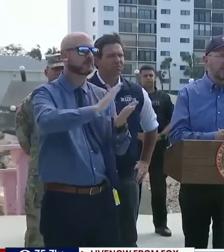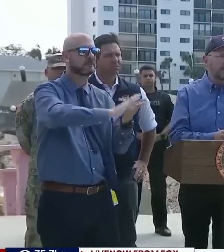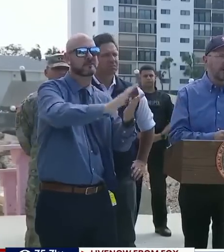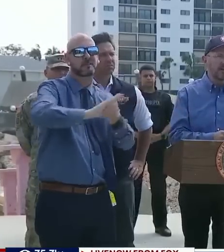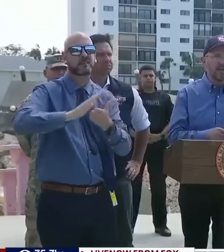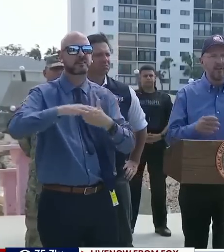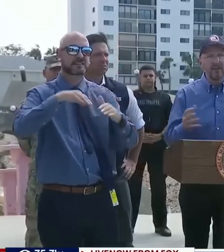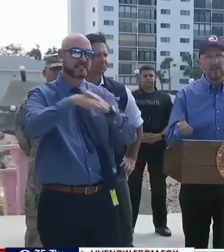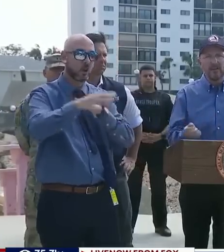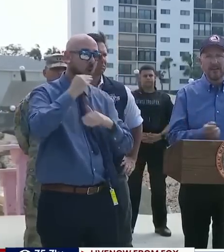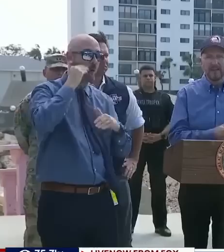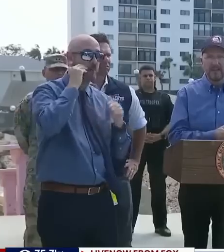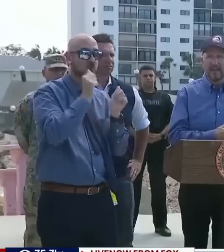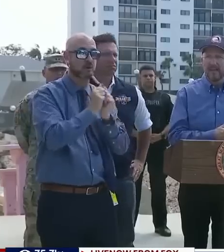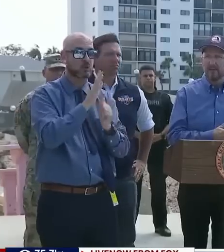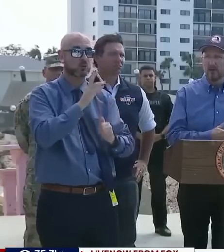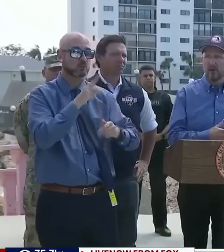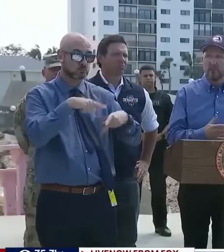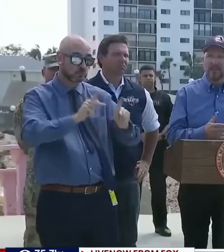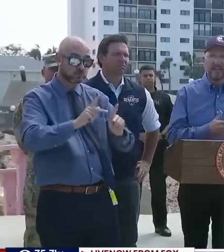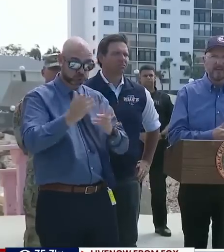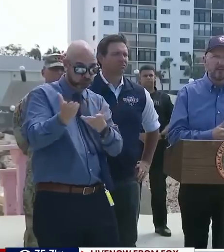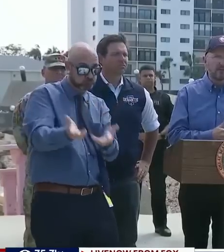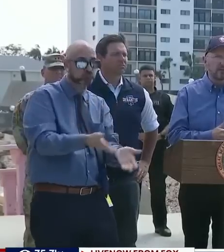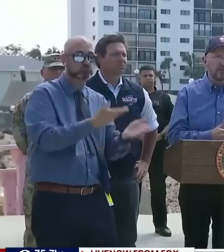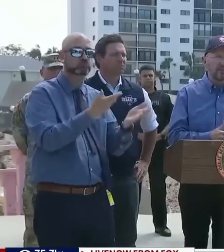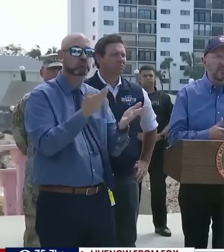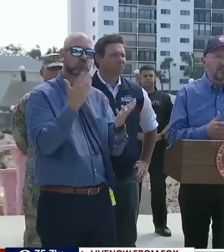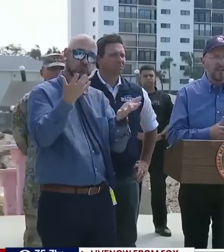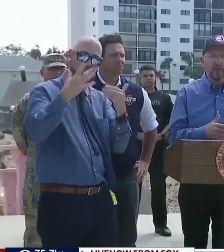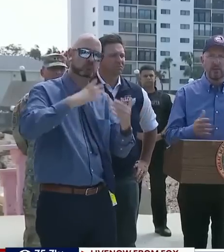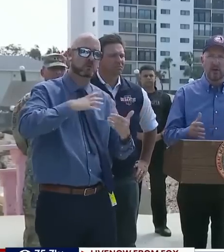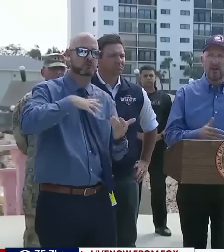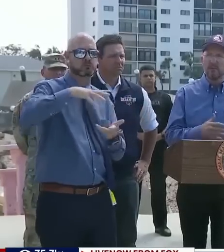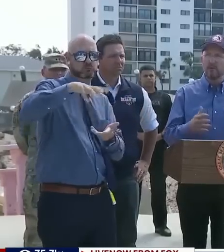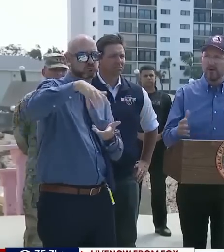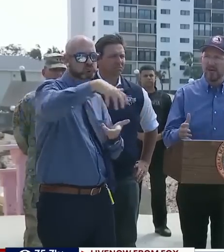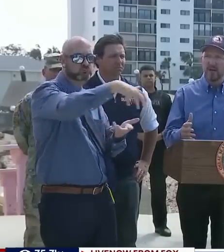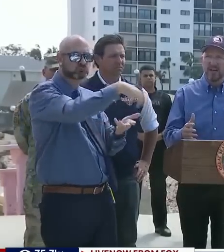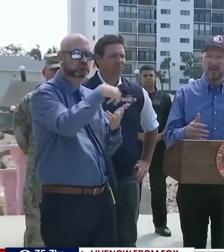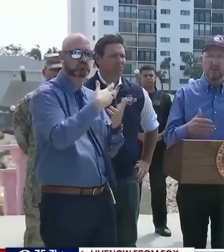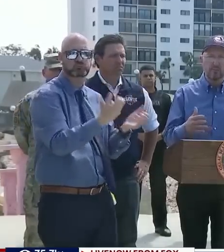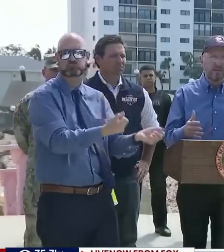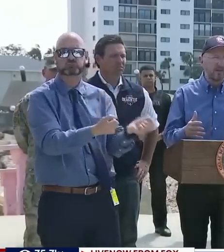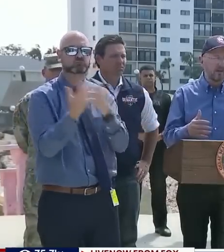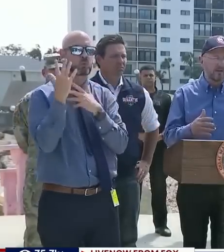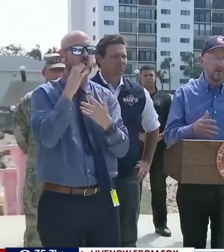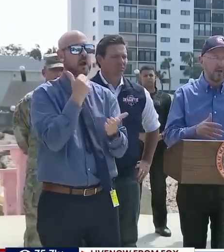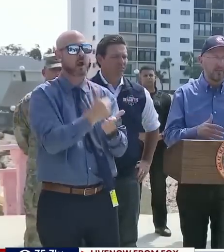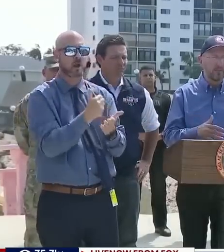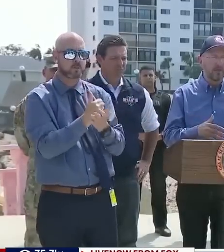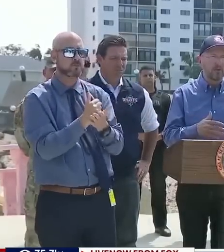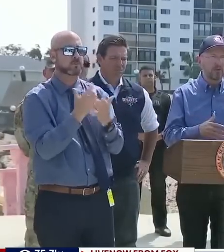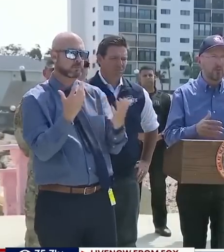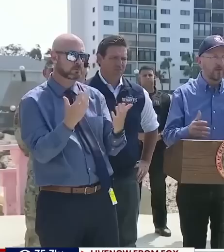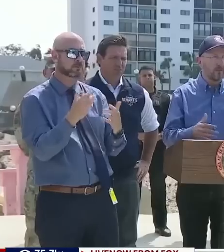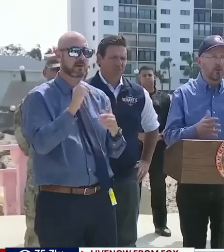and help you do what we call muck and gut they come into your home, with your permission. They rip the sheetrock out. They get that out of your home.